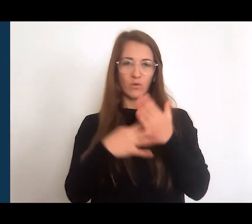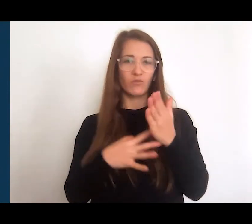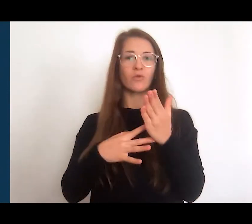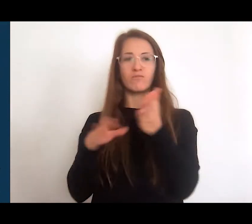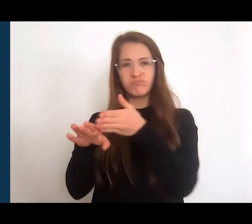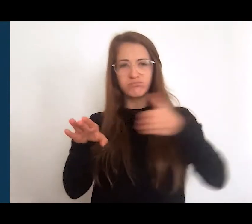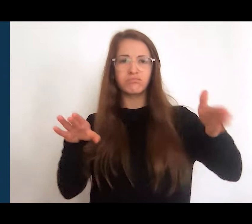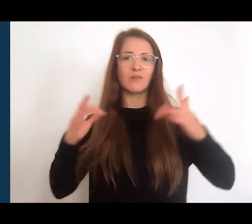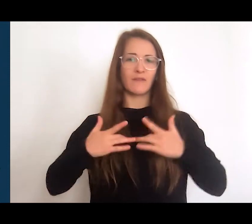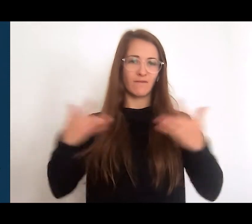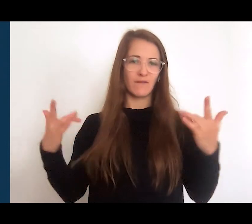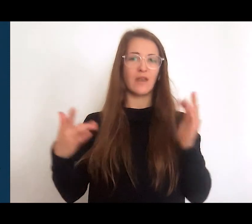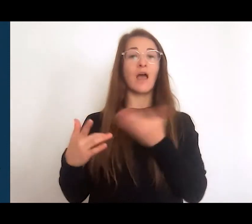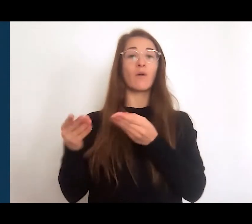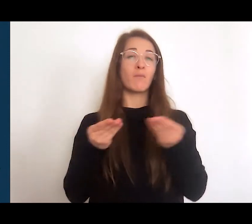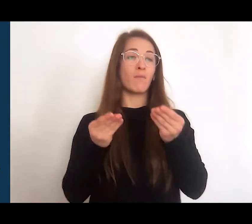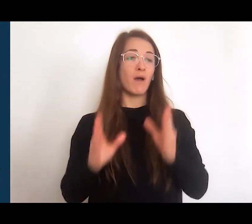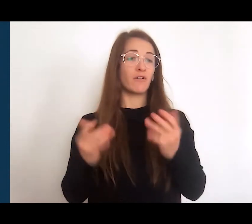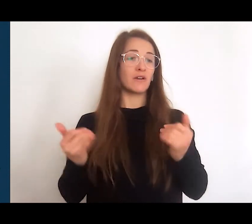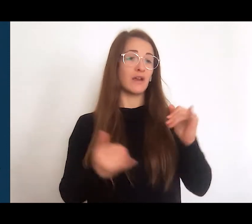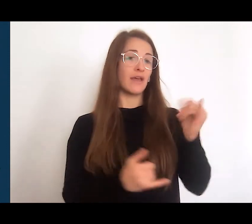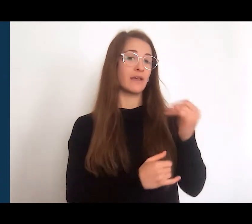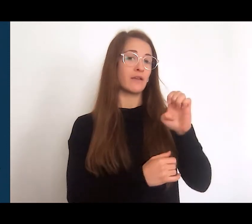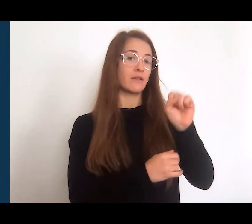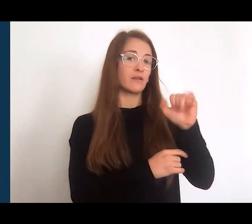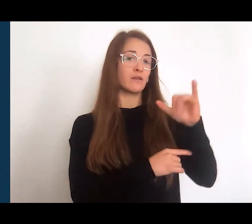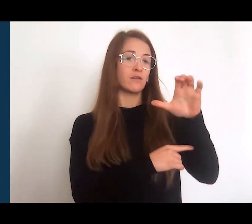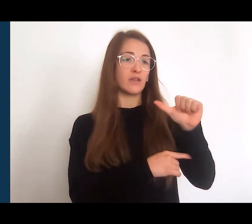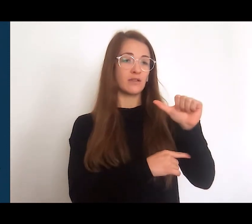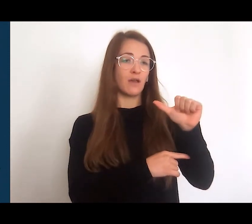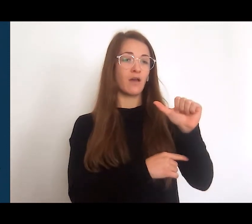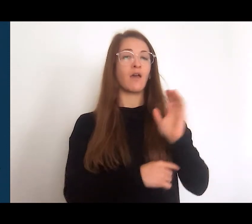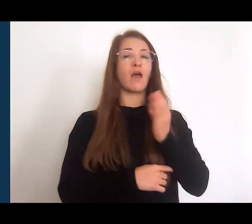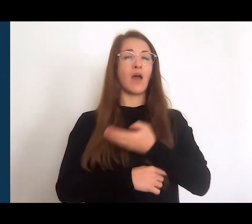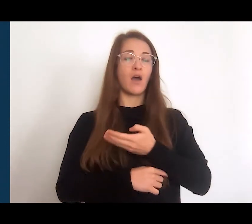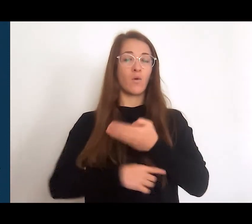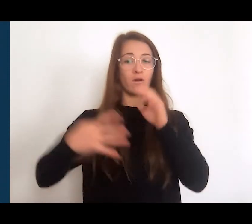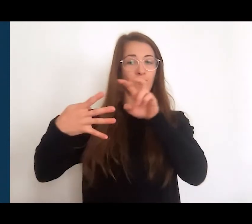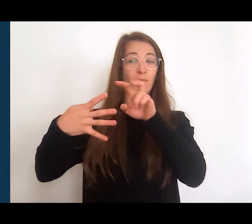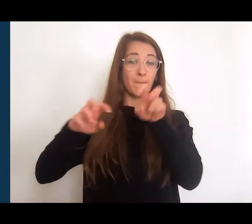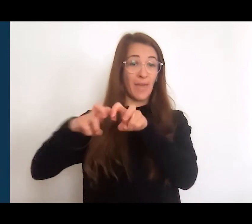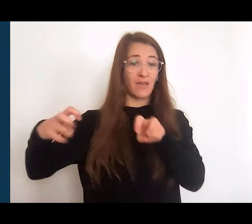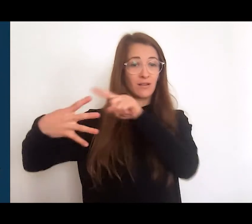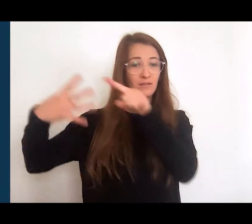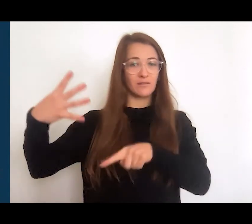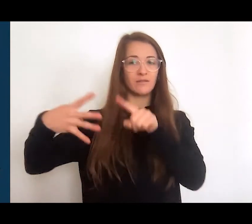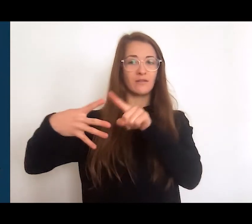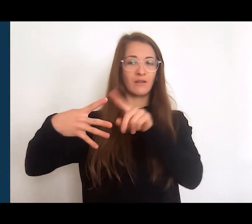CLOSED CAPTIONS ARE AVAILABLE THROUGHOUT THE EVENT. THE MODERATOR TODAY IS JESSICA RICHWALDER.